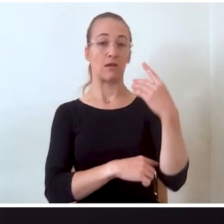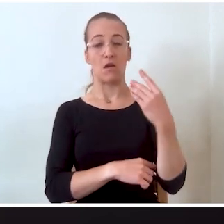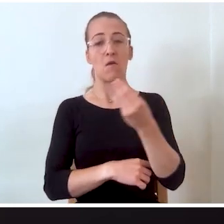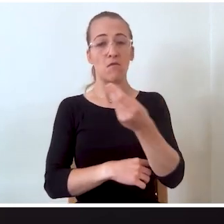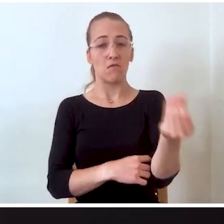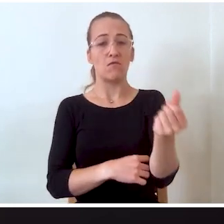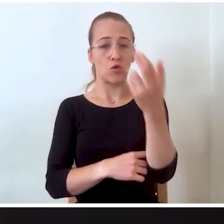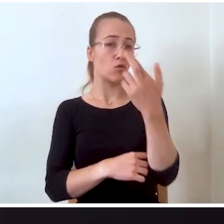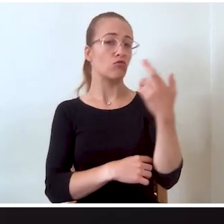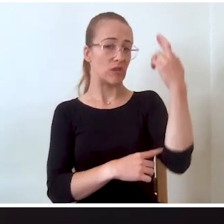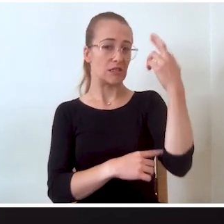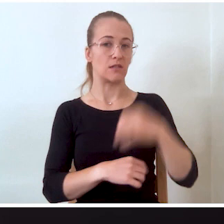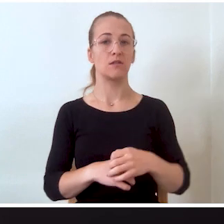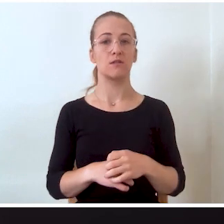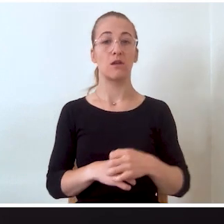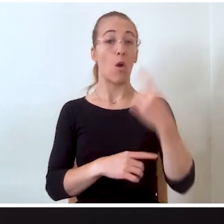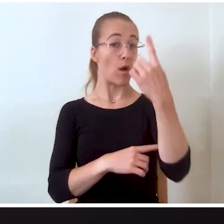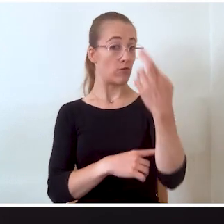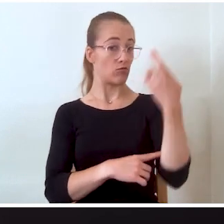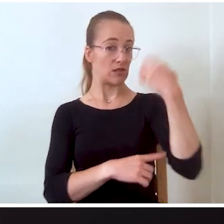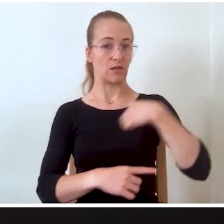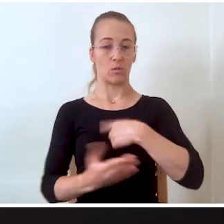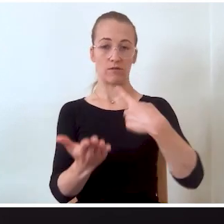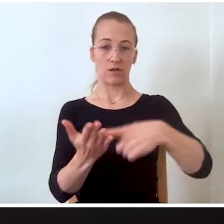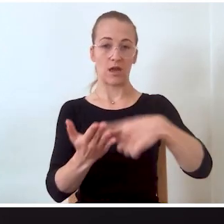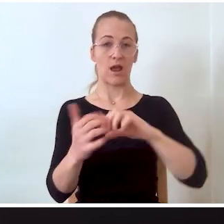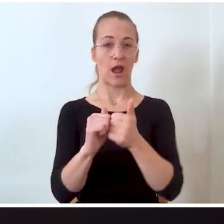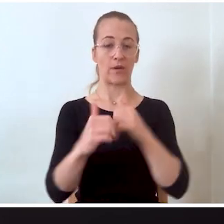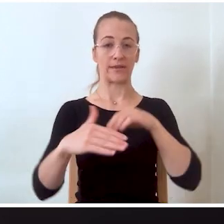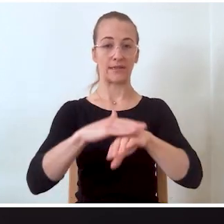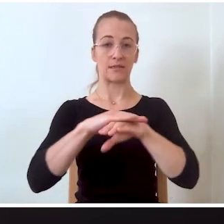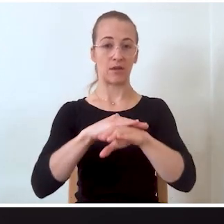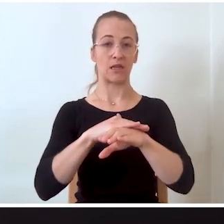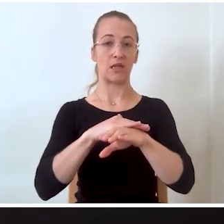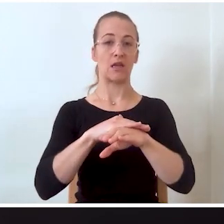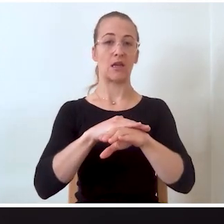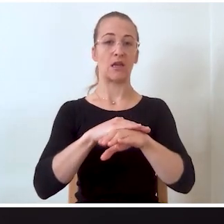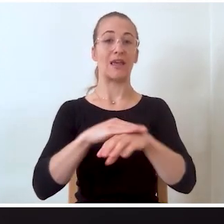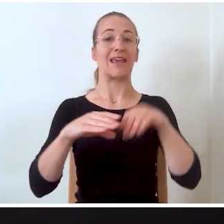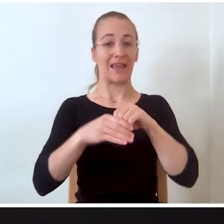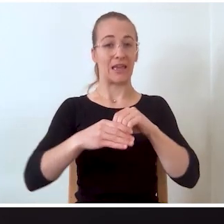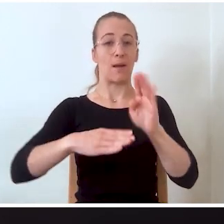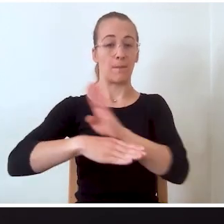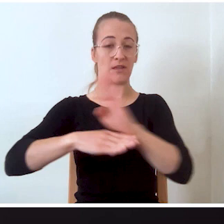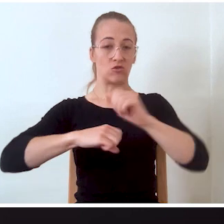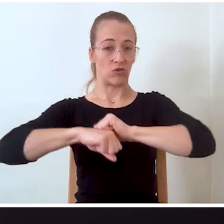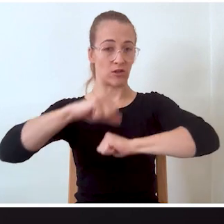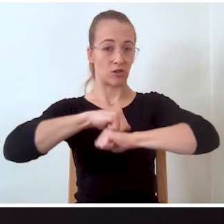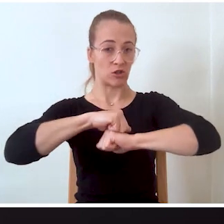of reasons, and one of them is we've talked about how accessibility within a business structure